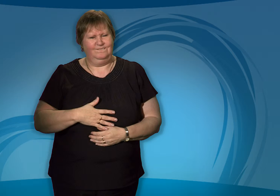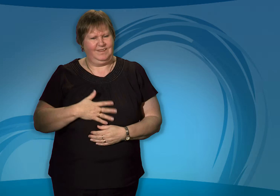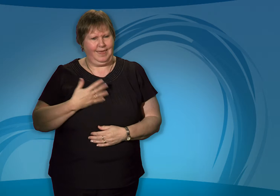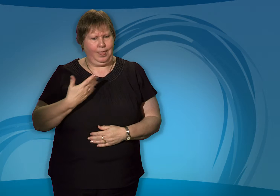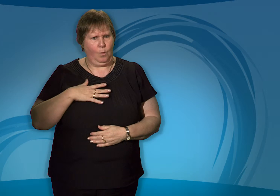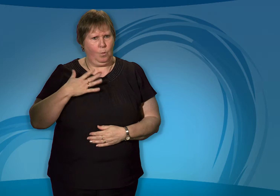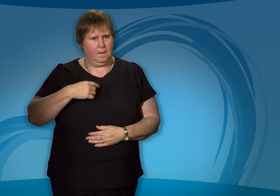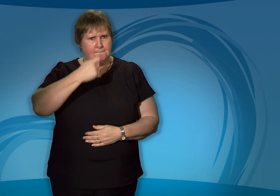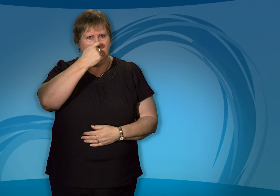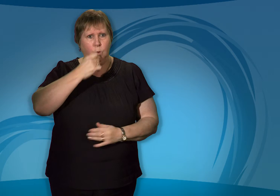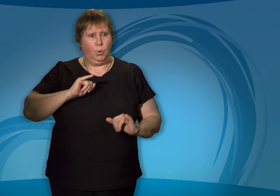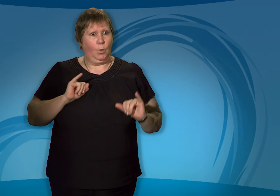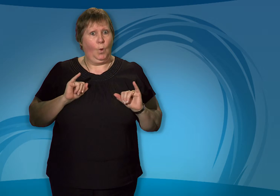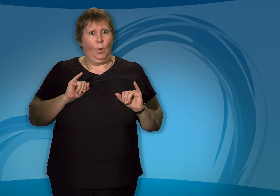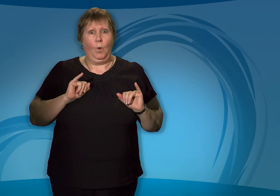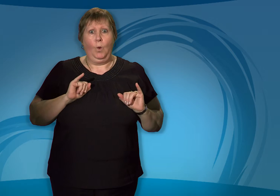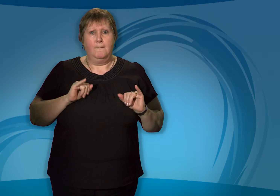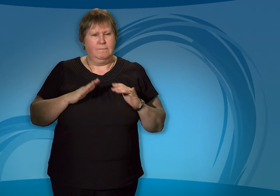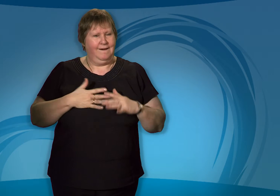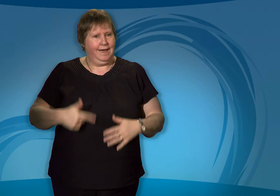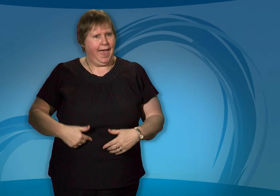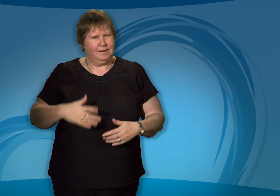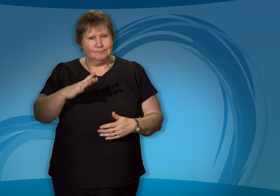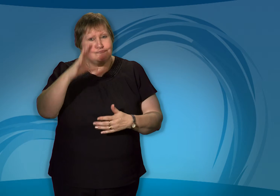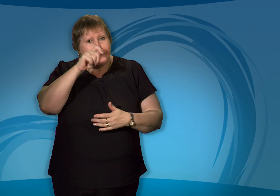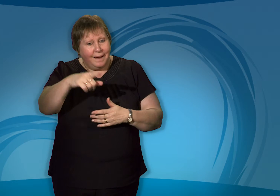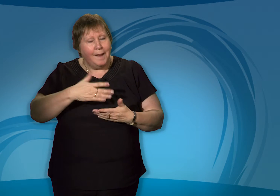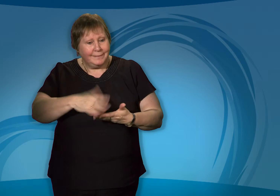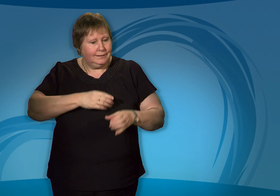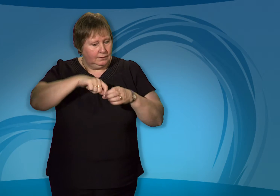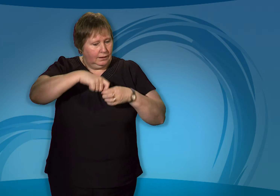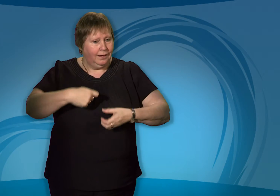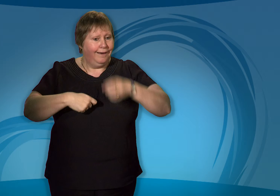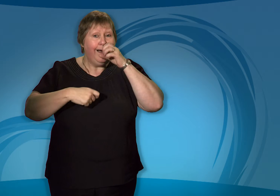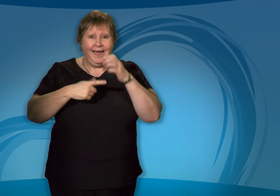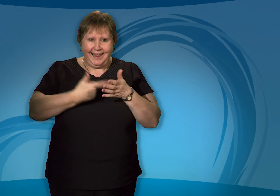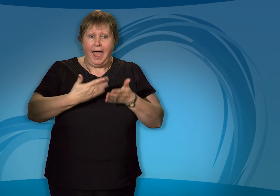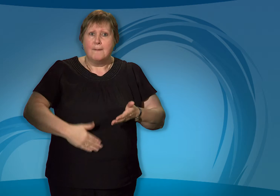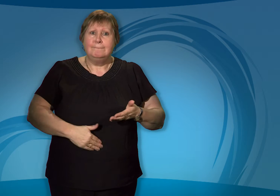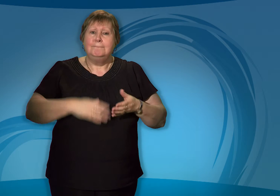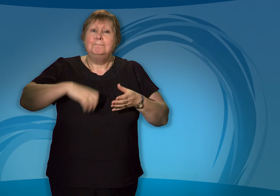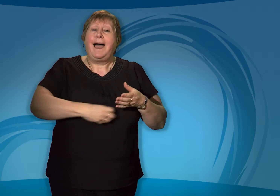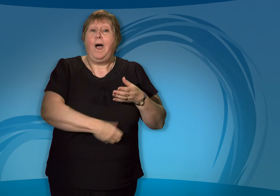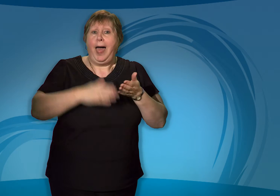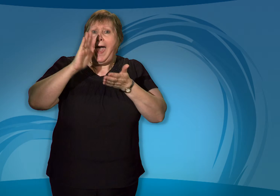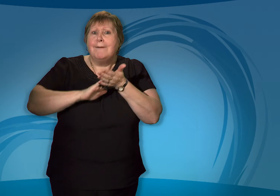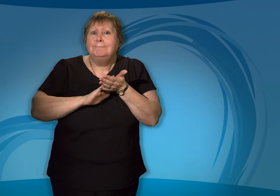You may get the sensation of wanting to go to the toilet, but as your bowel is empty there is no danger of this happening.